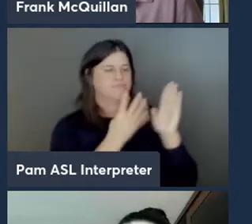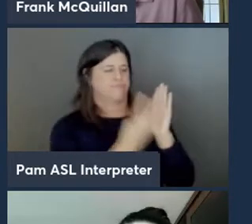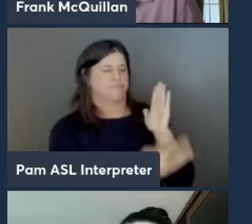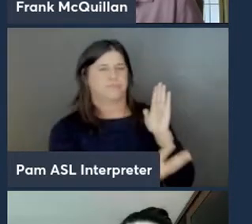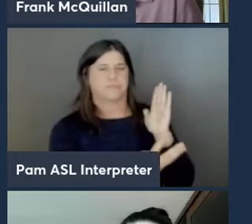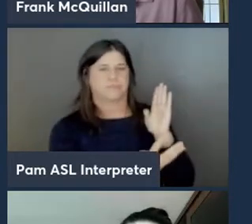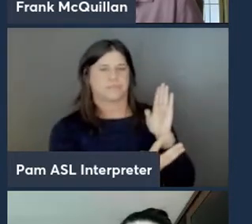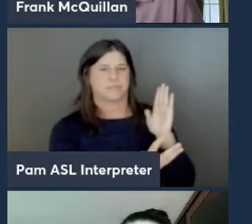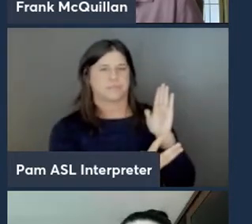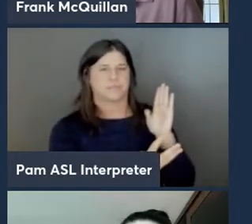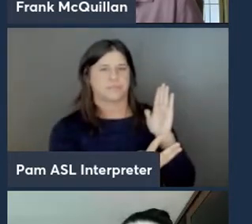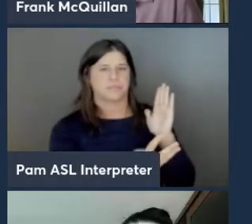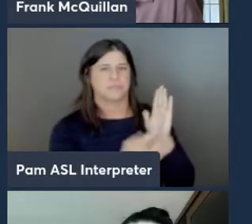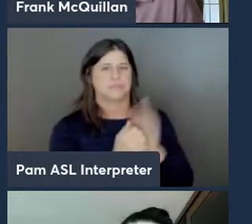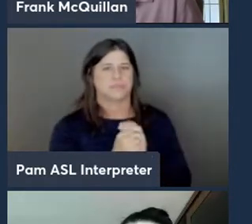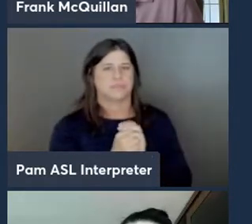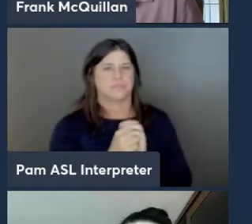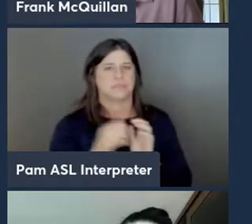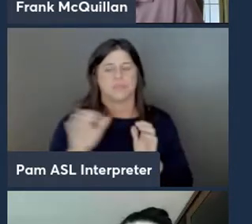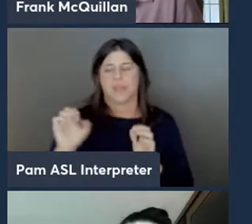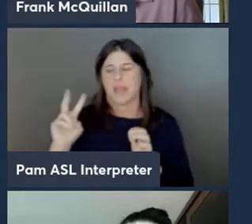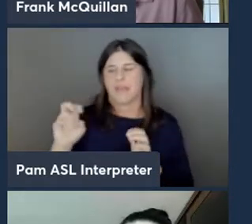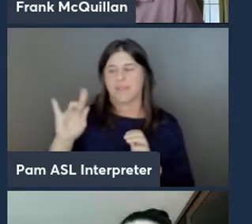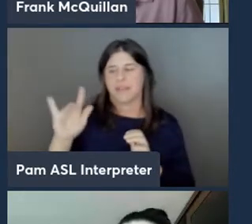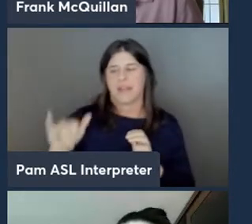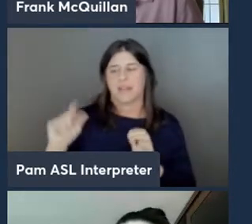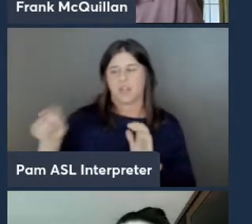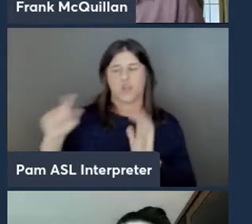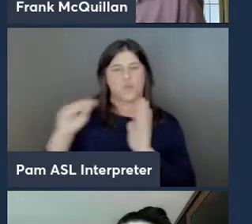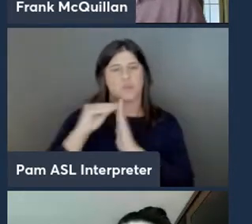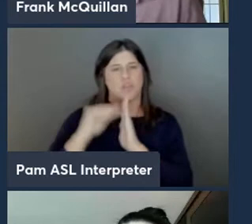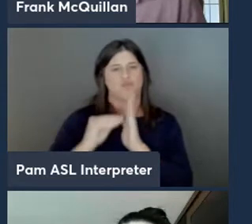in Evidently you can track multiple metrics